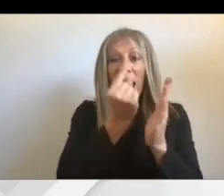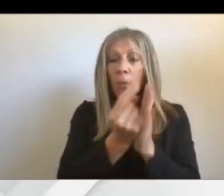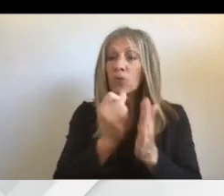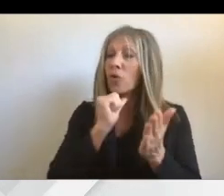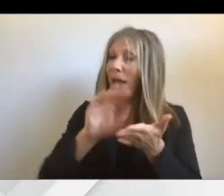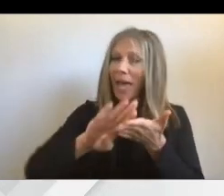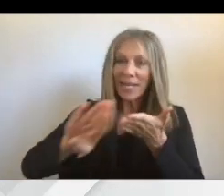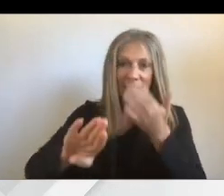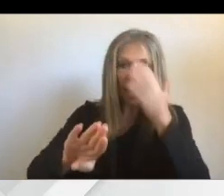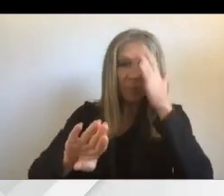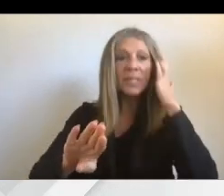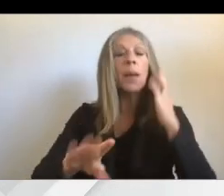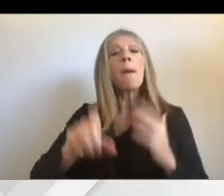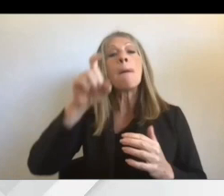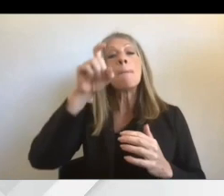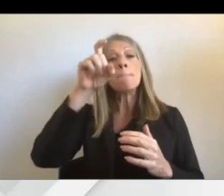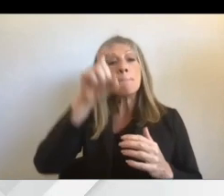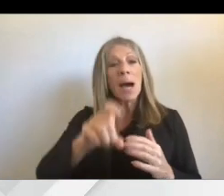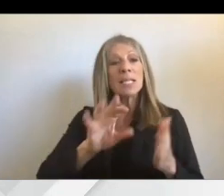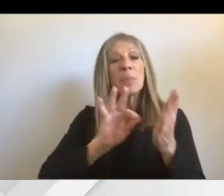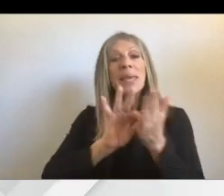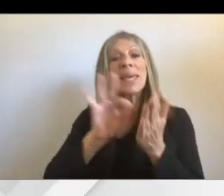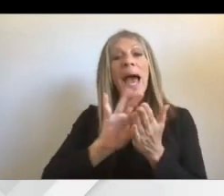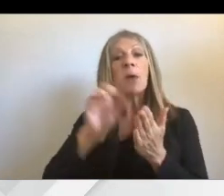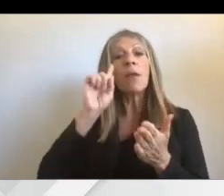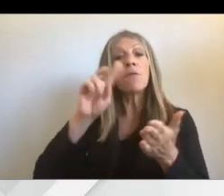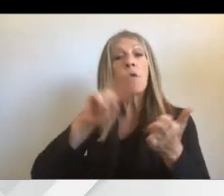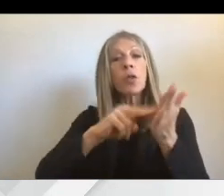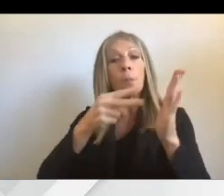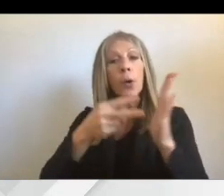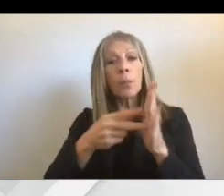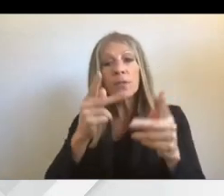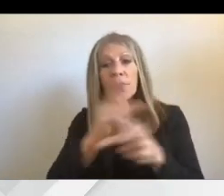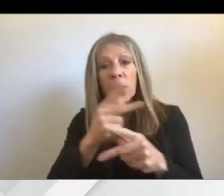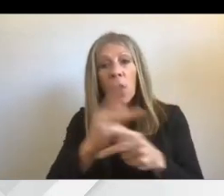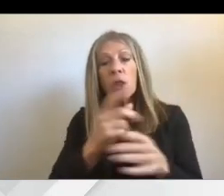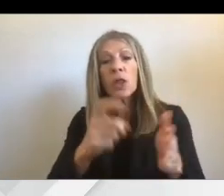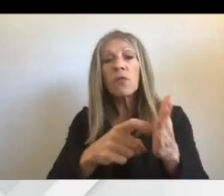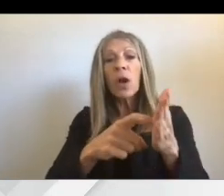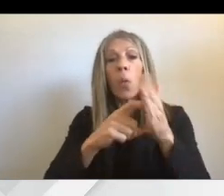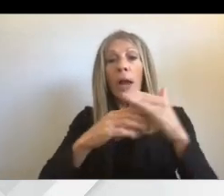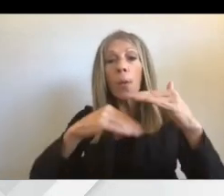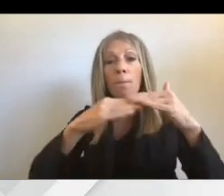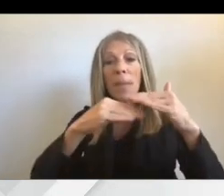must be counted for the purpose of determining the required minimum number of accessible spaces.